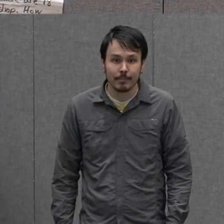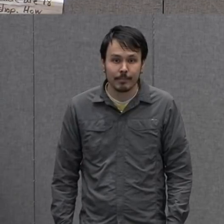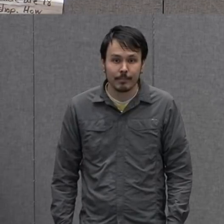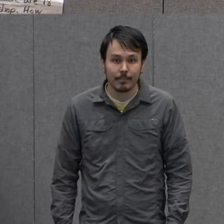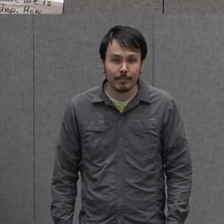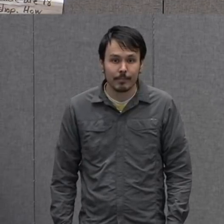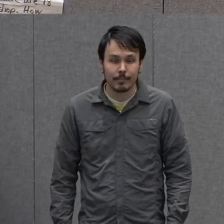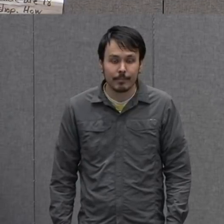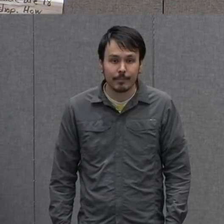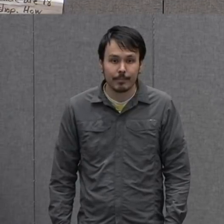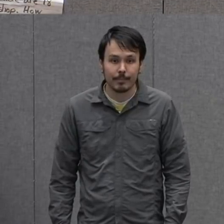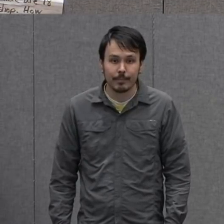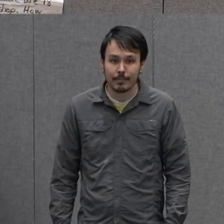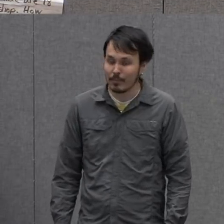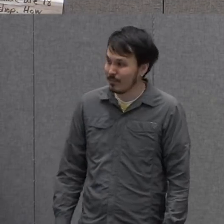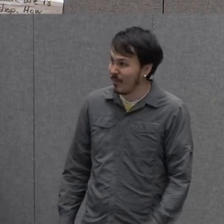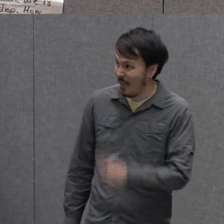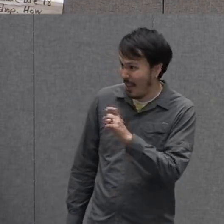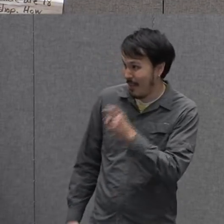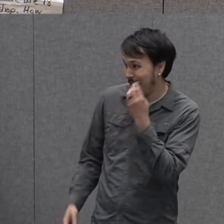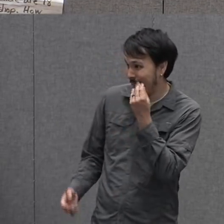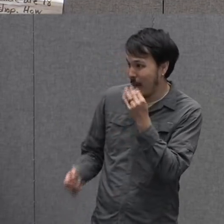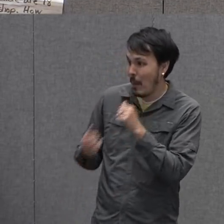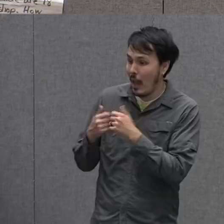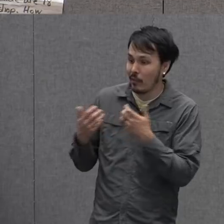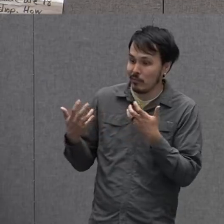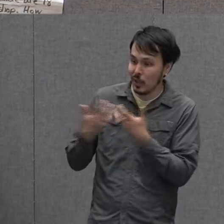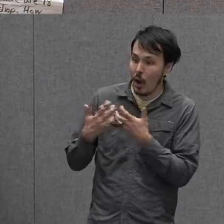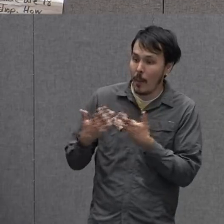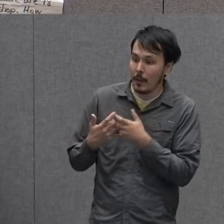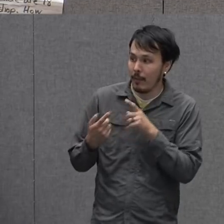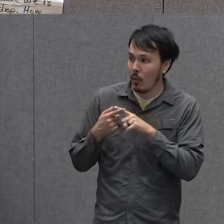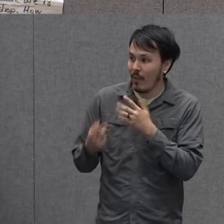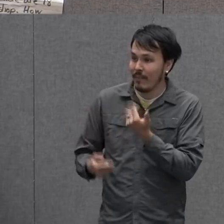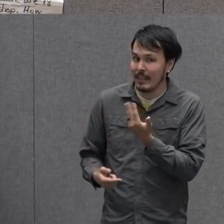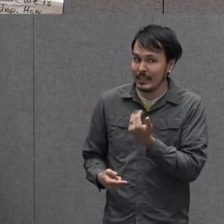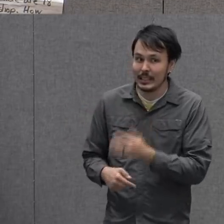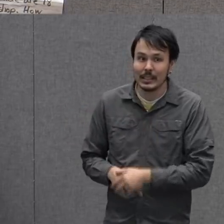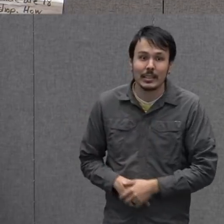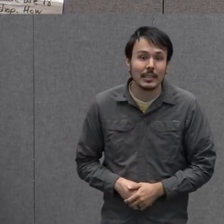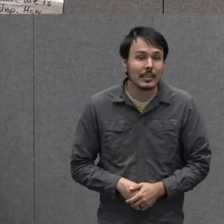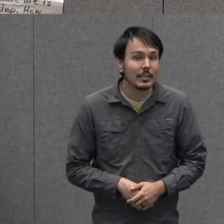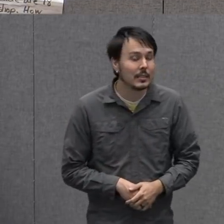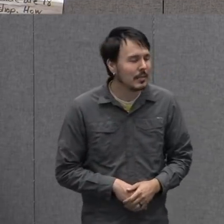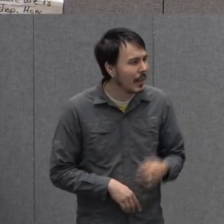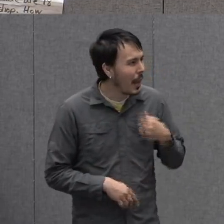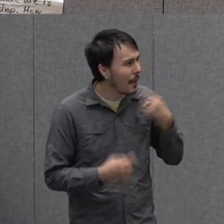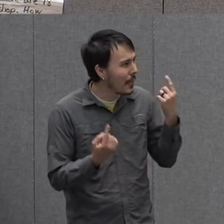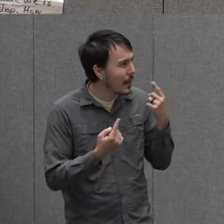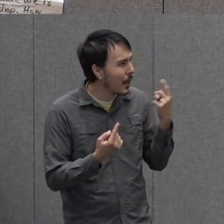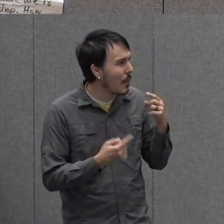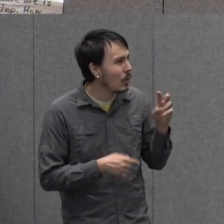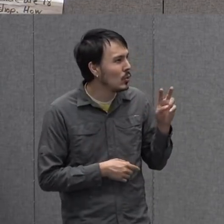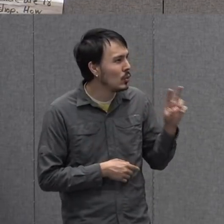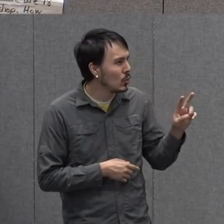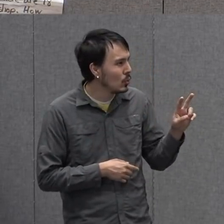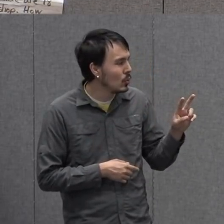Gotta think about combinations to 15 here, so-- I'm thinking a two and a three would help make 15,